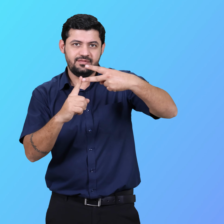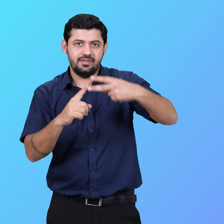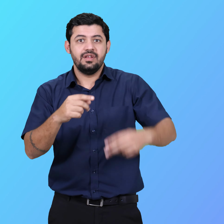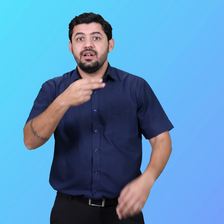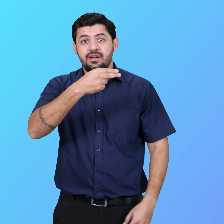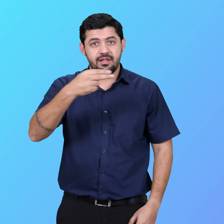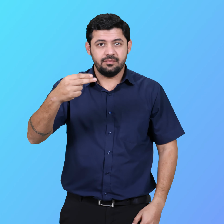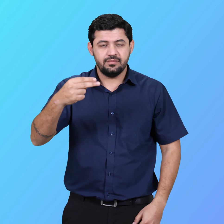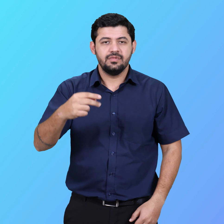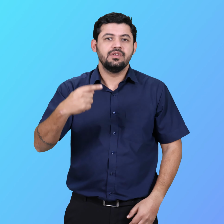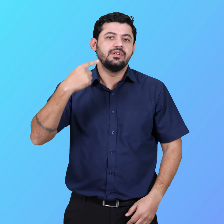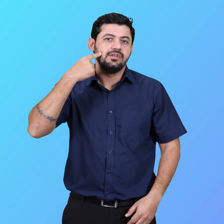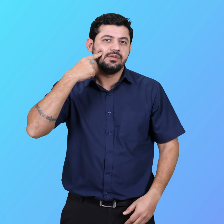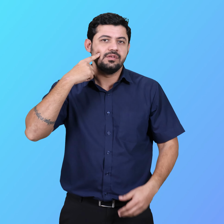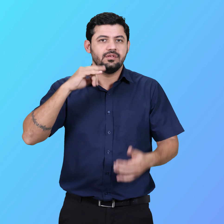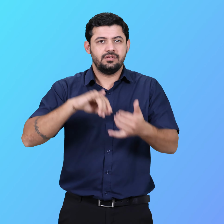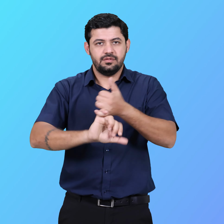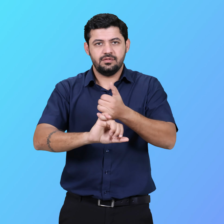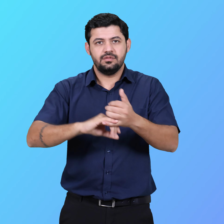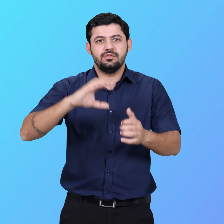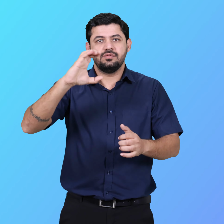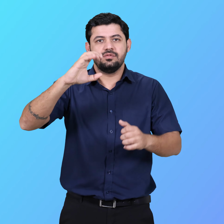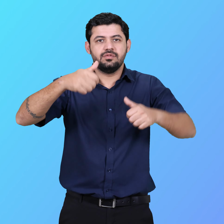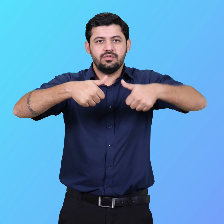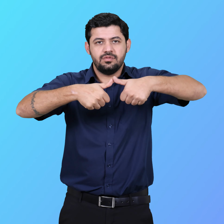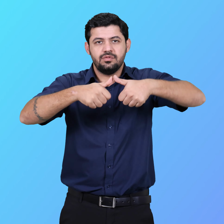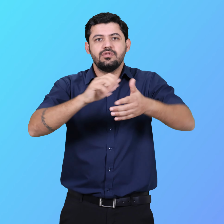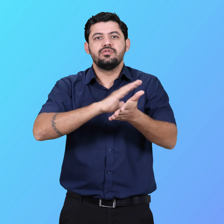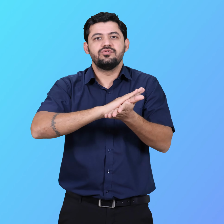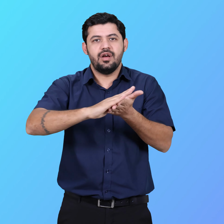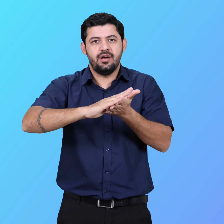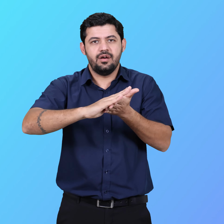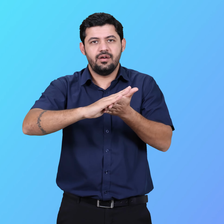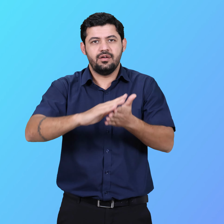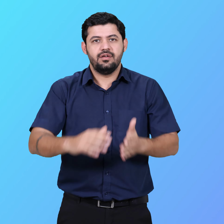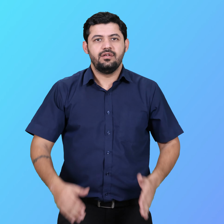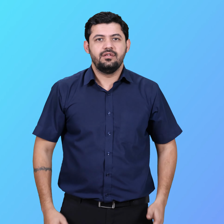Haran also had another daughter named Iscah.